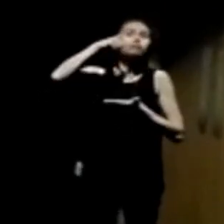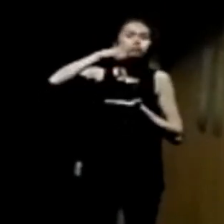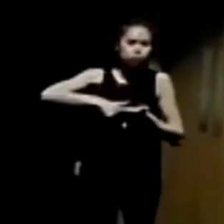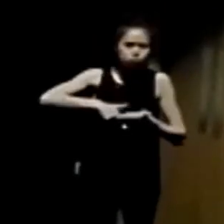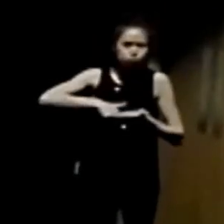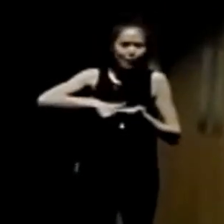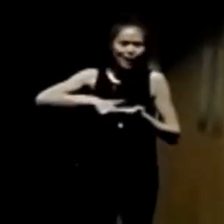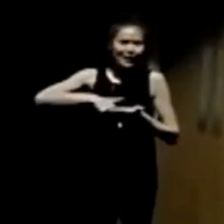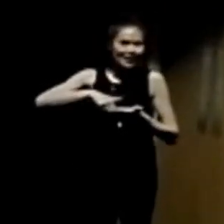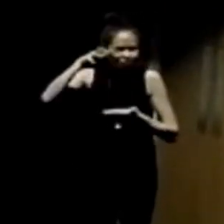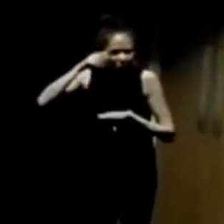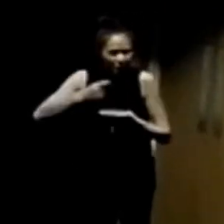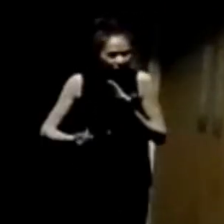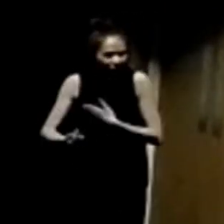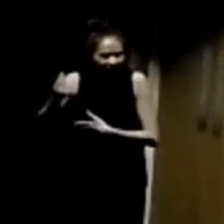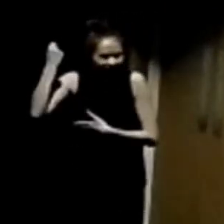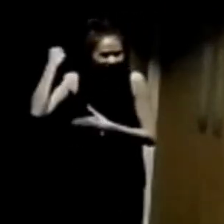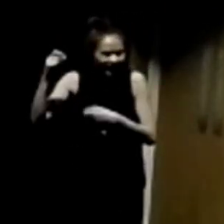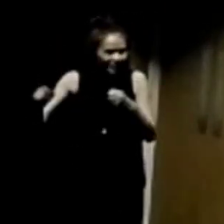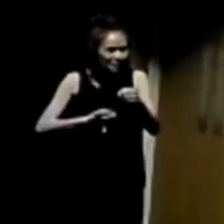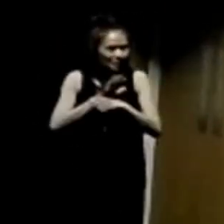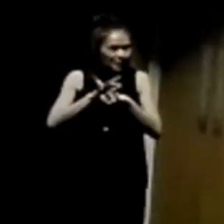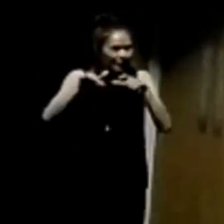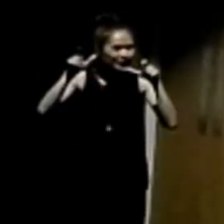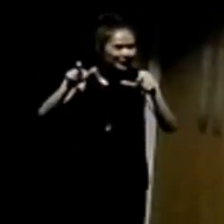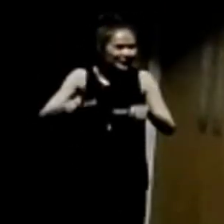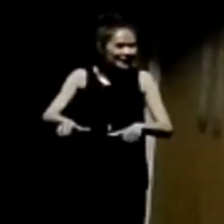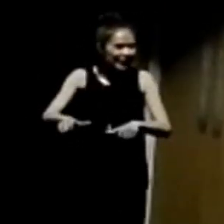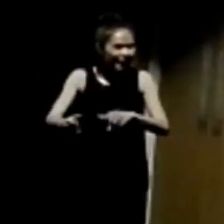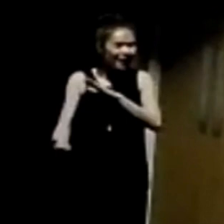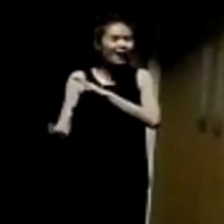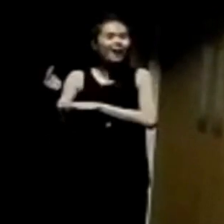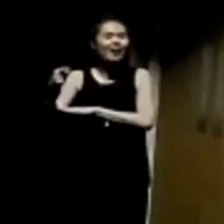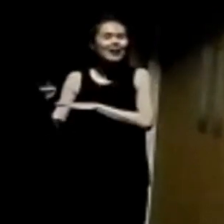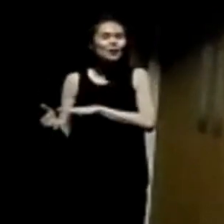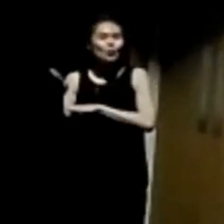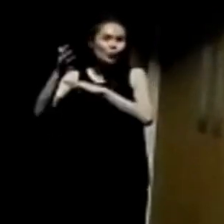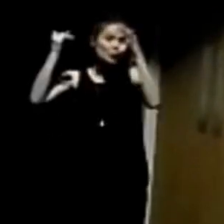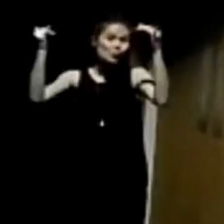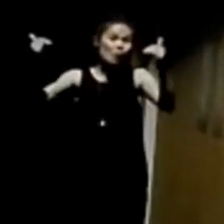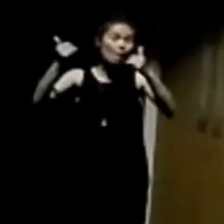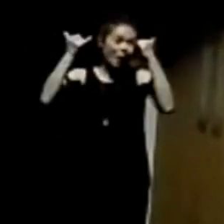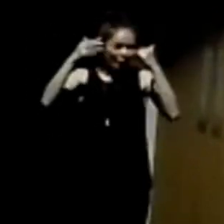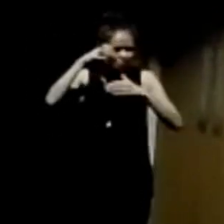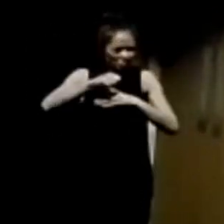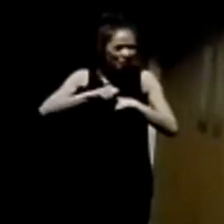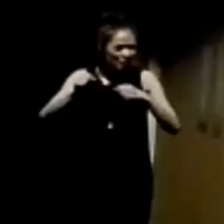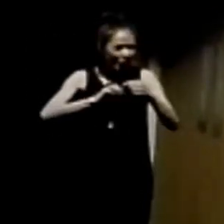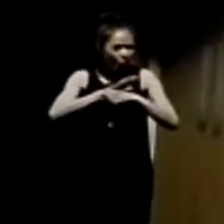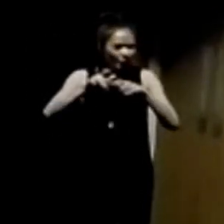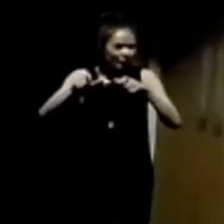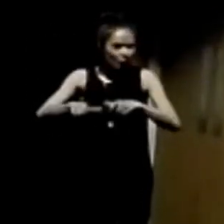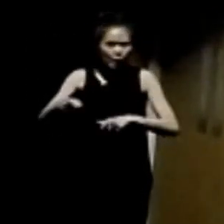MUFFLED SPEECH LAUGHTER